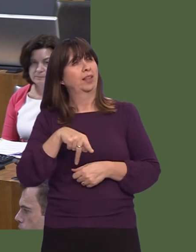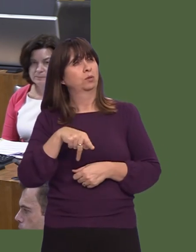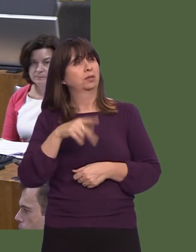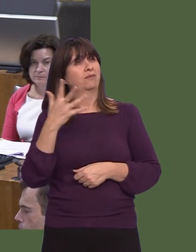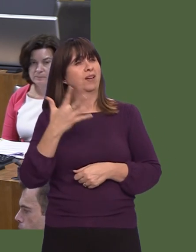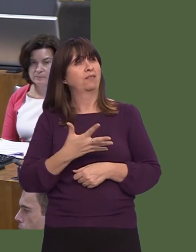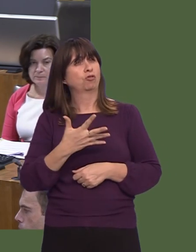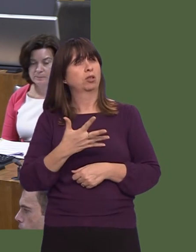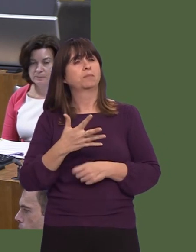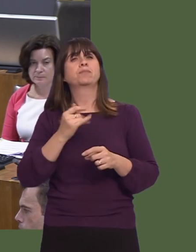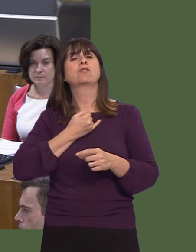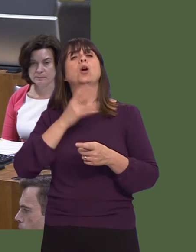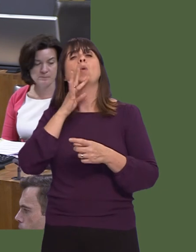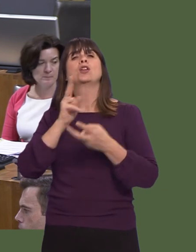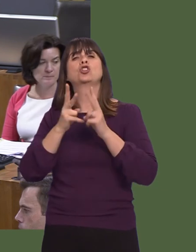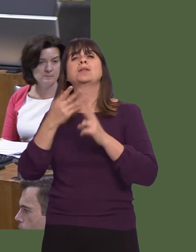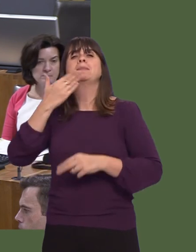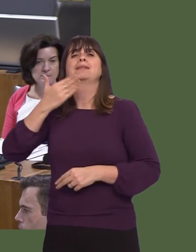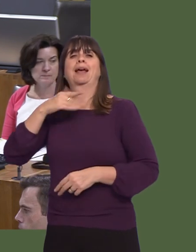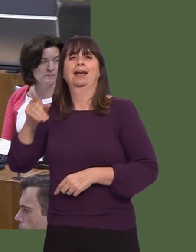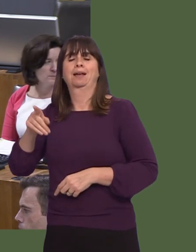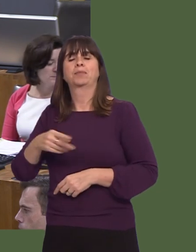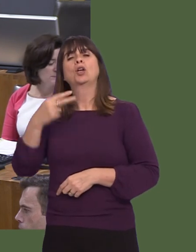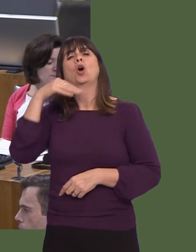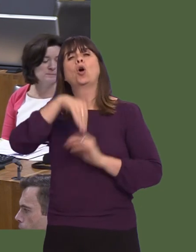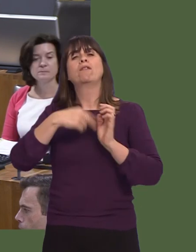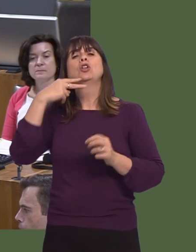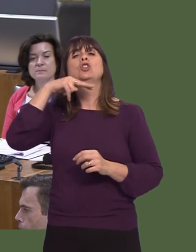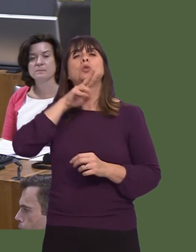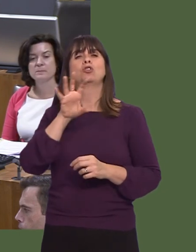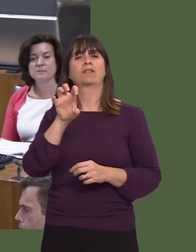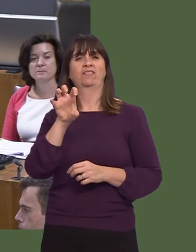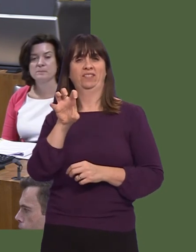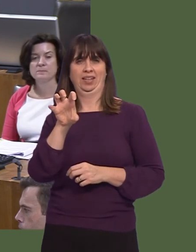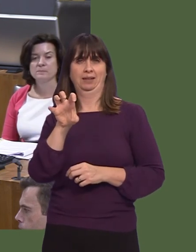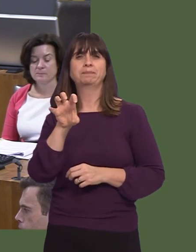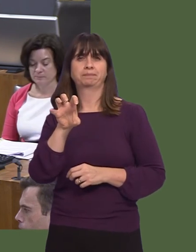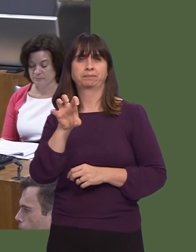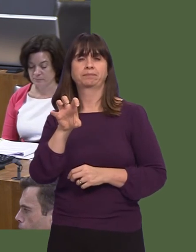cyn bo hir. Mae adolygiad oír NVZ yn rhywbeth sydd yn statudol o dan y gyfarwyddeb nitrates,